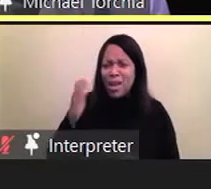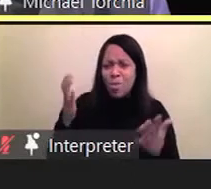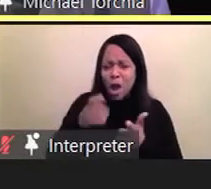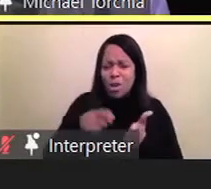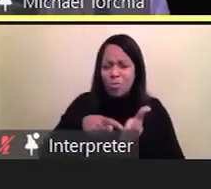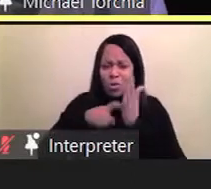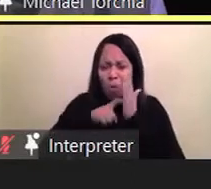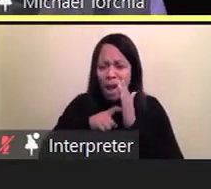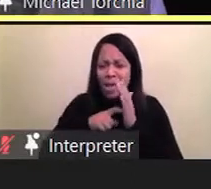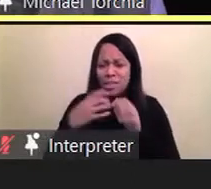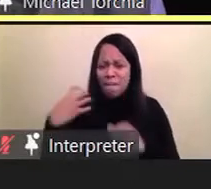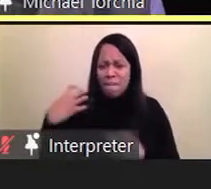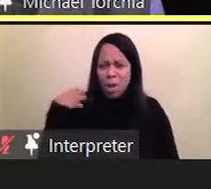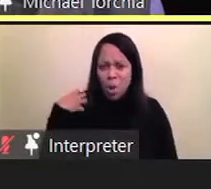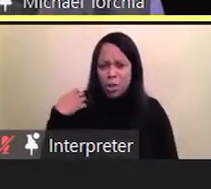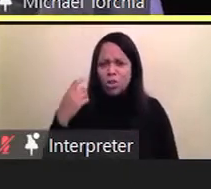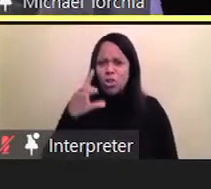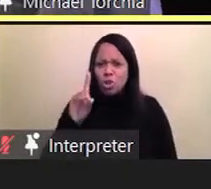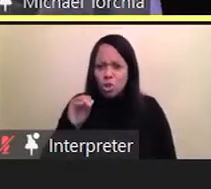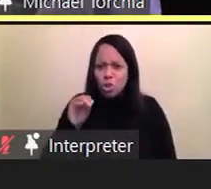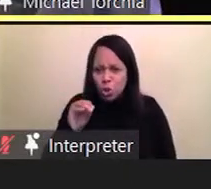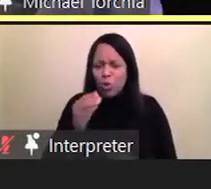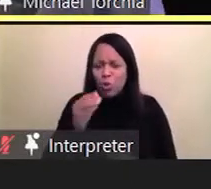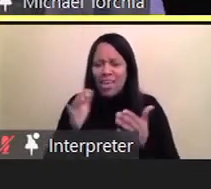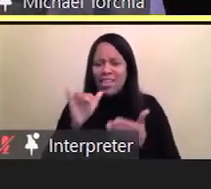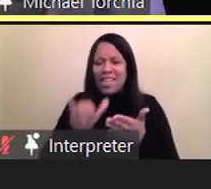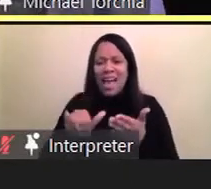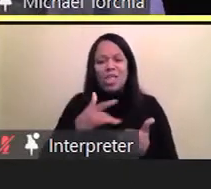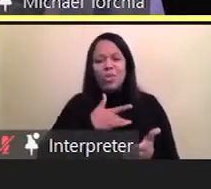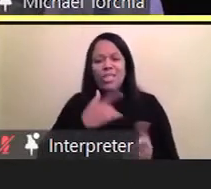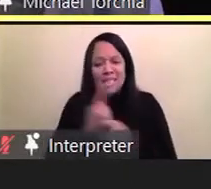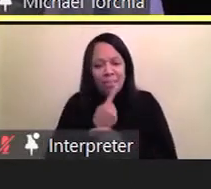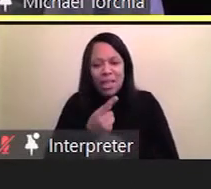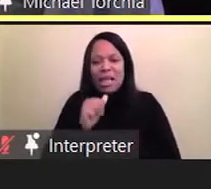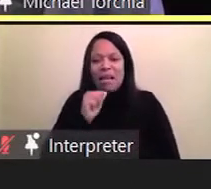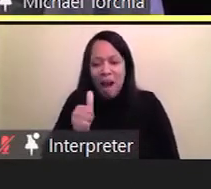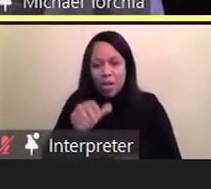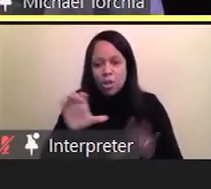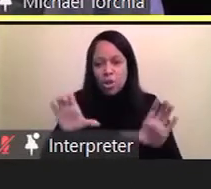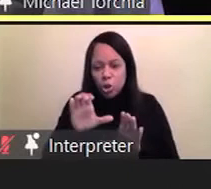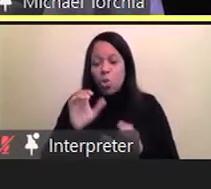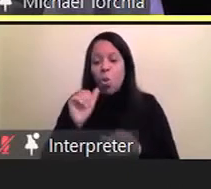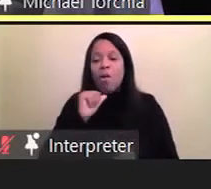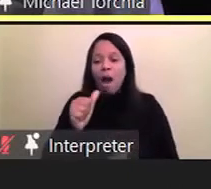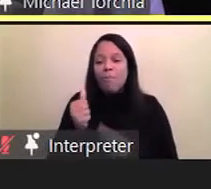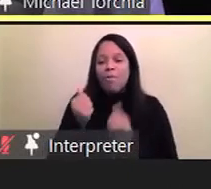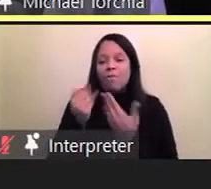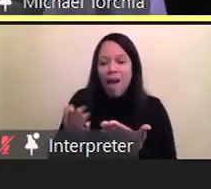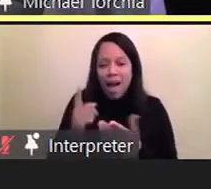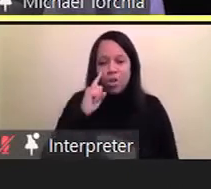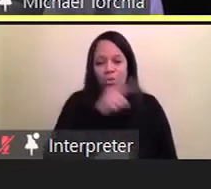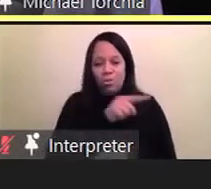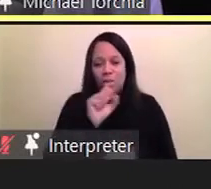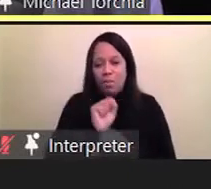to do things they otherwise wouldn't do or they otherwise wouldn't provide to the employee. We know it's not your policy.